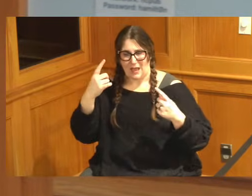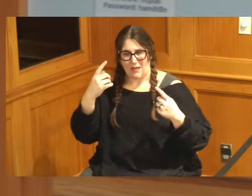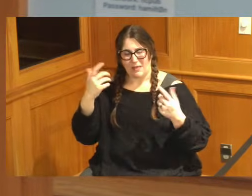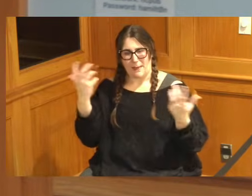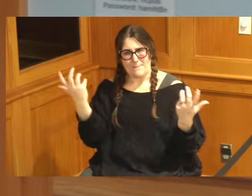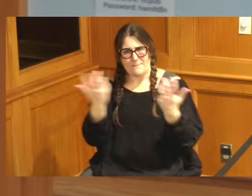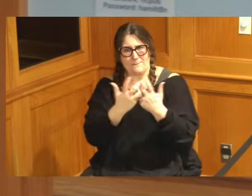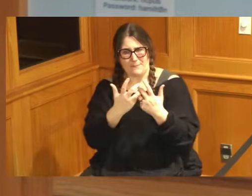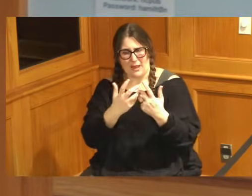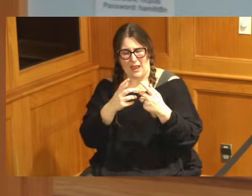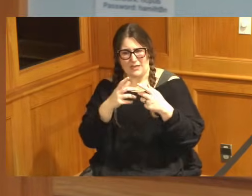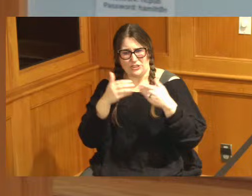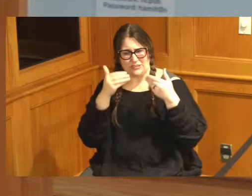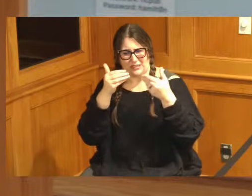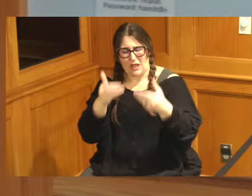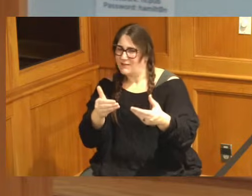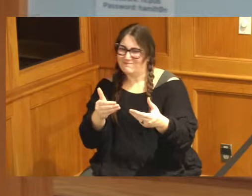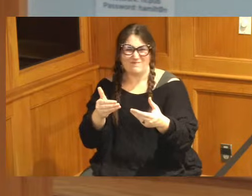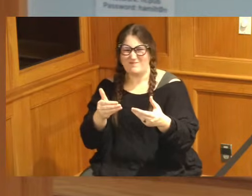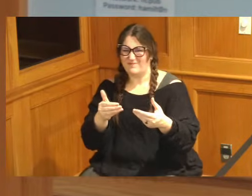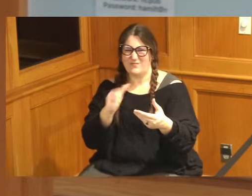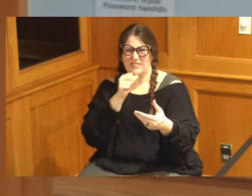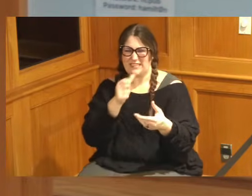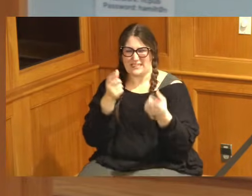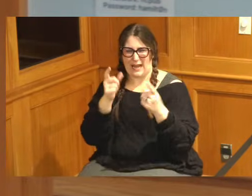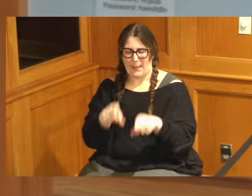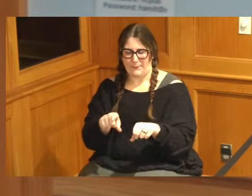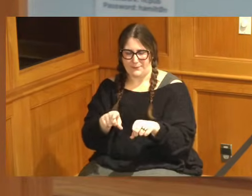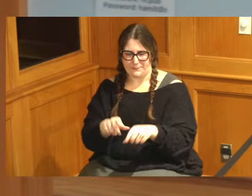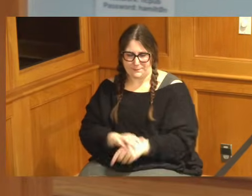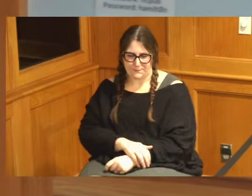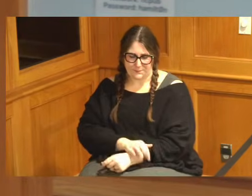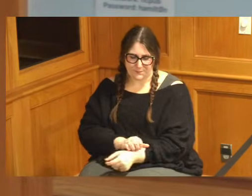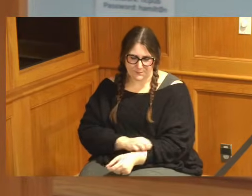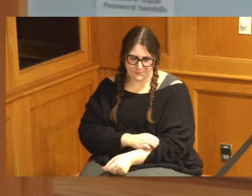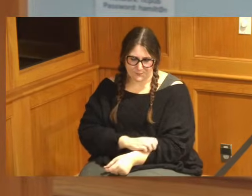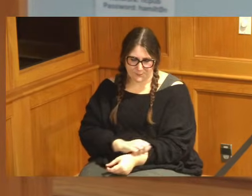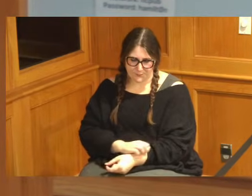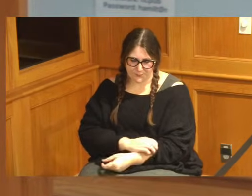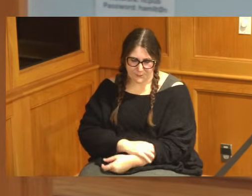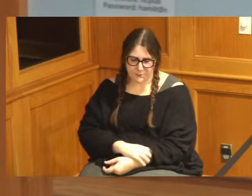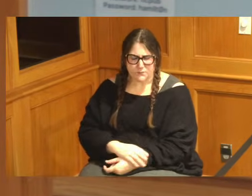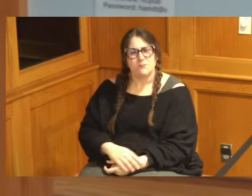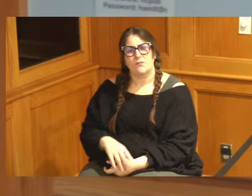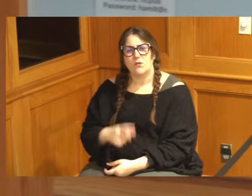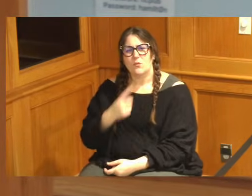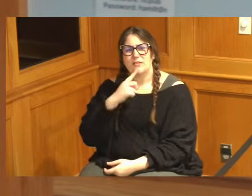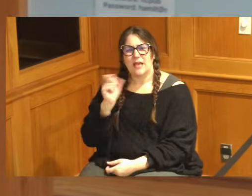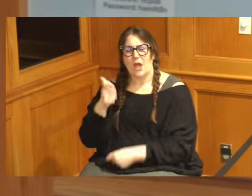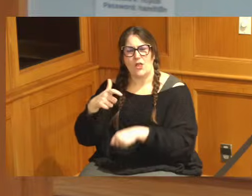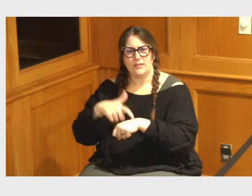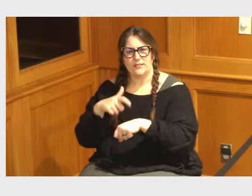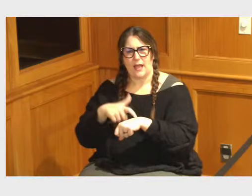all navigating. I think we say it all the time, but I never want to not say it. Leveraging works.